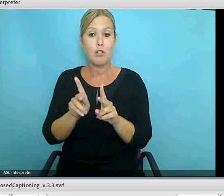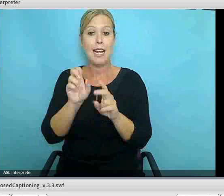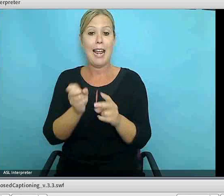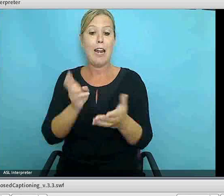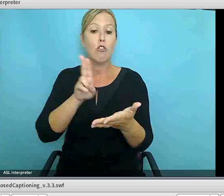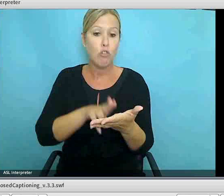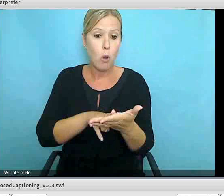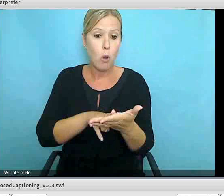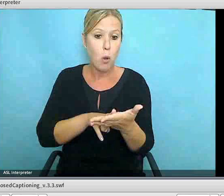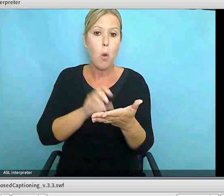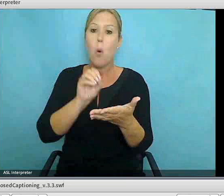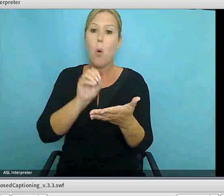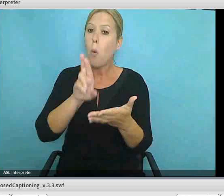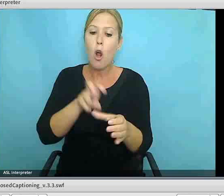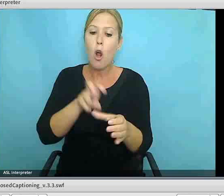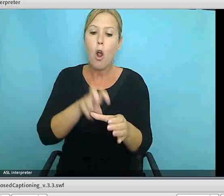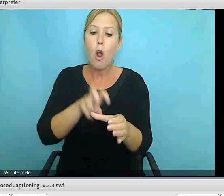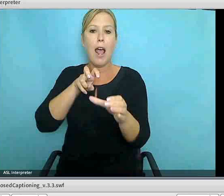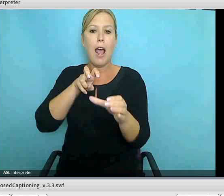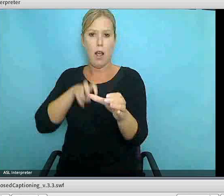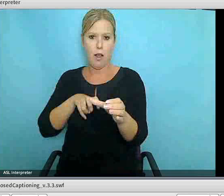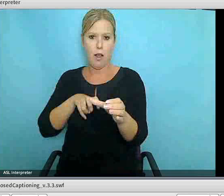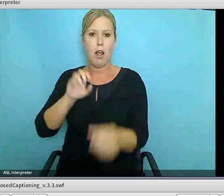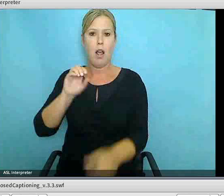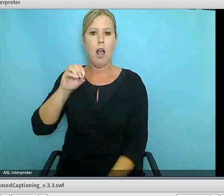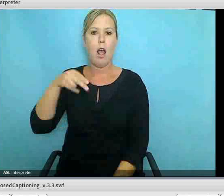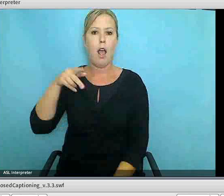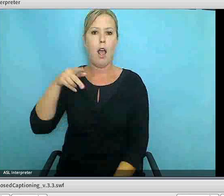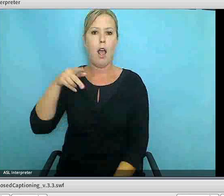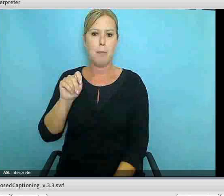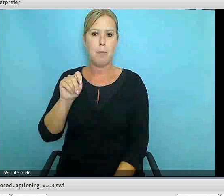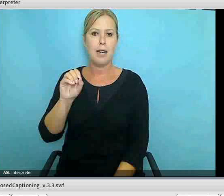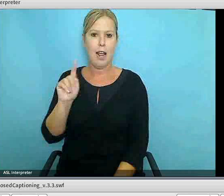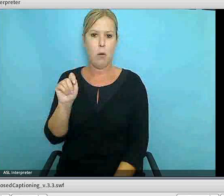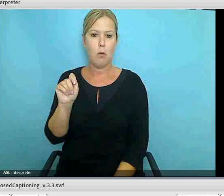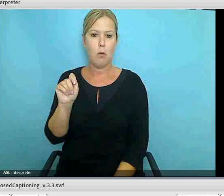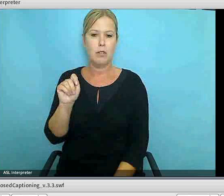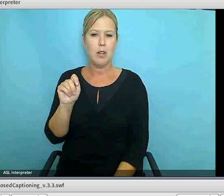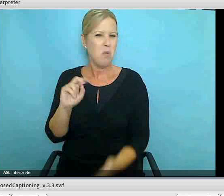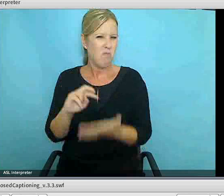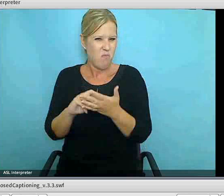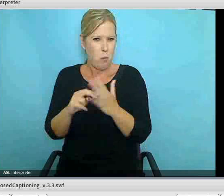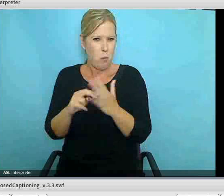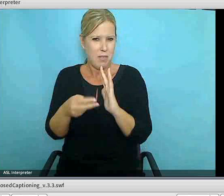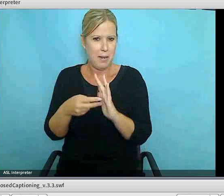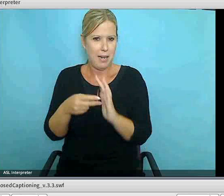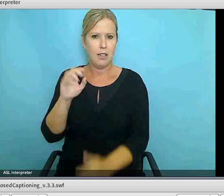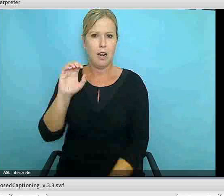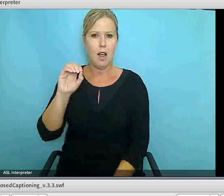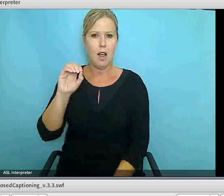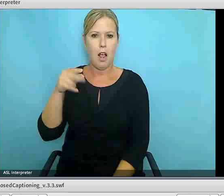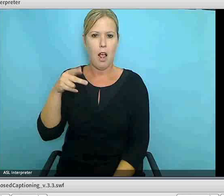And by opt out, I mean they can tell us I don't want to change how I get my care, I